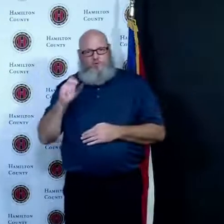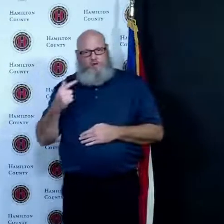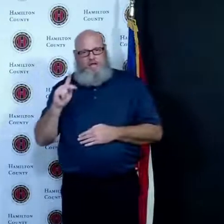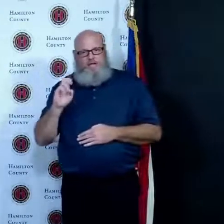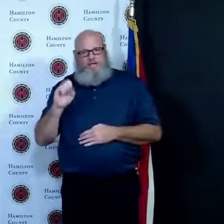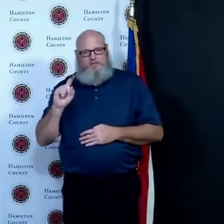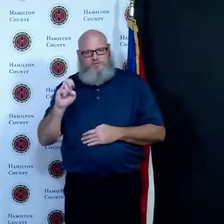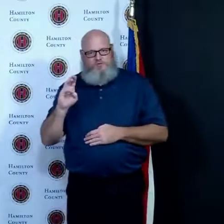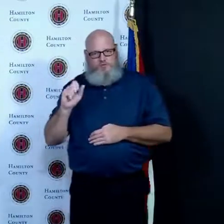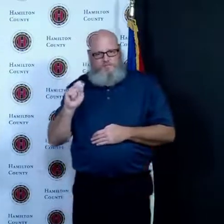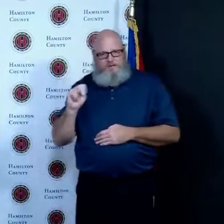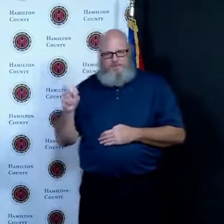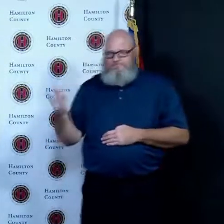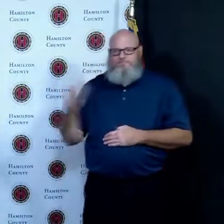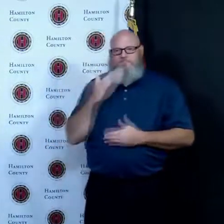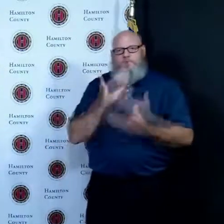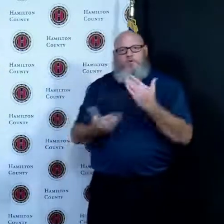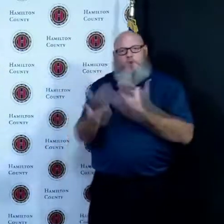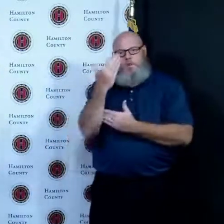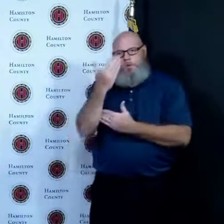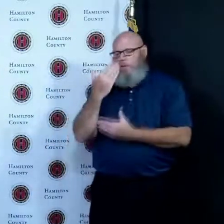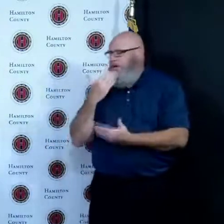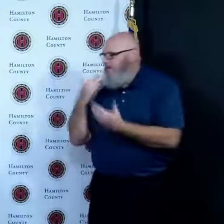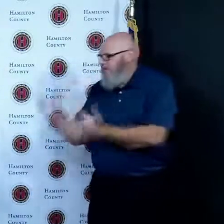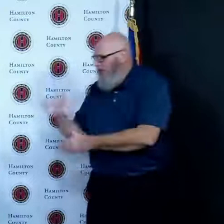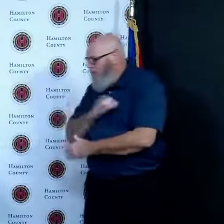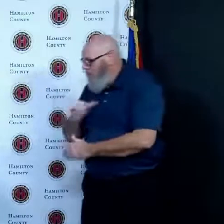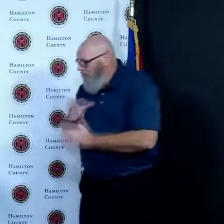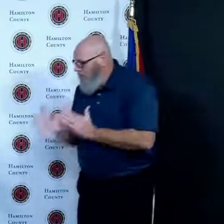good morning and thank you Commissioner there's a lot happening in Public Health